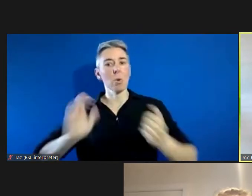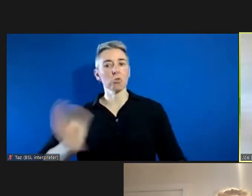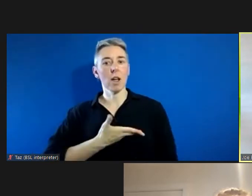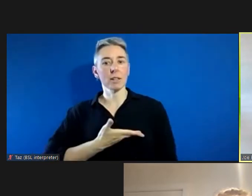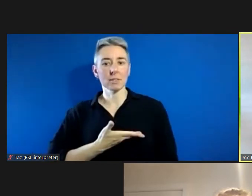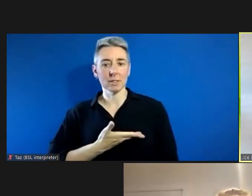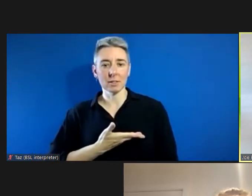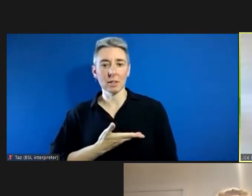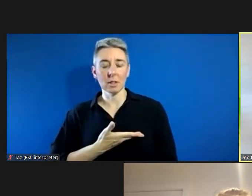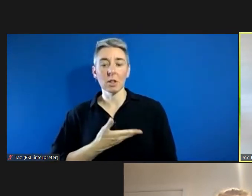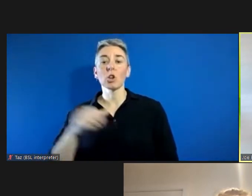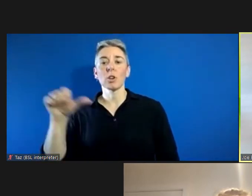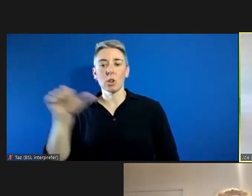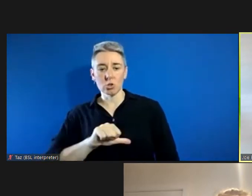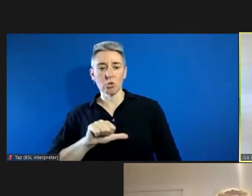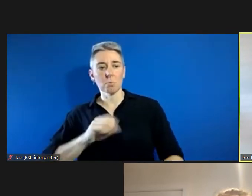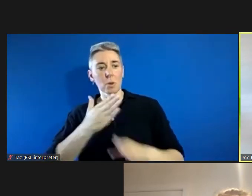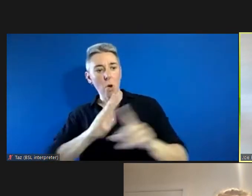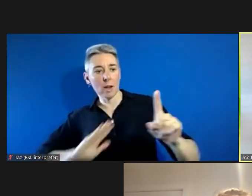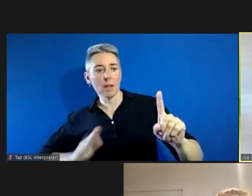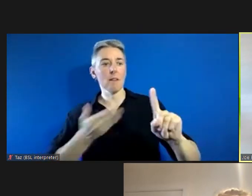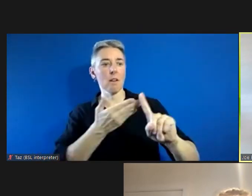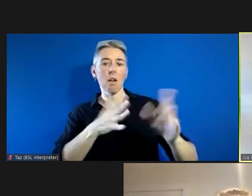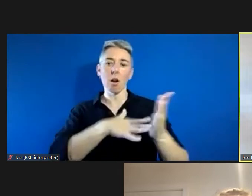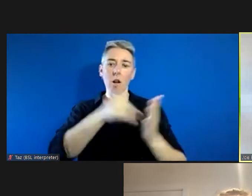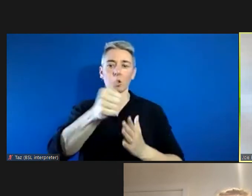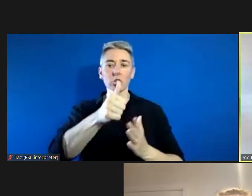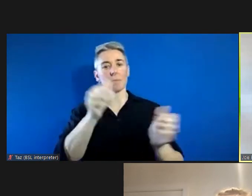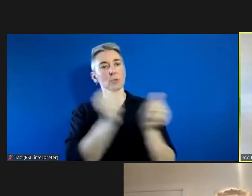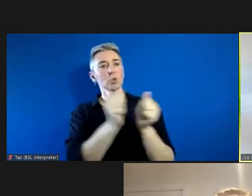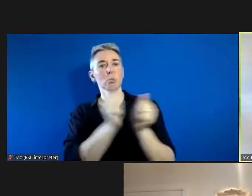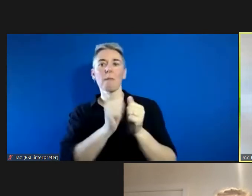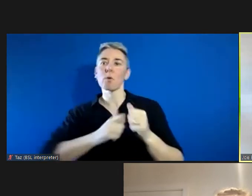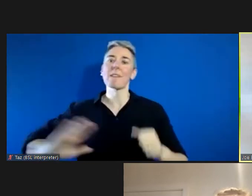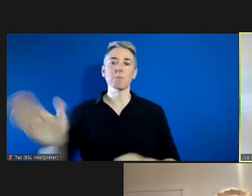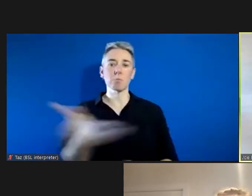towards a culture that is fit for purpose for everyone, no matter what their demographic. It's